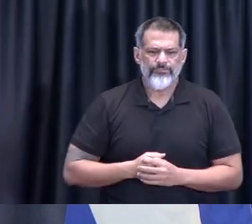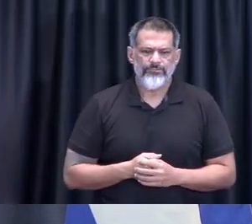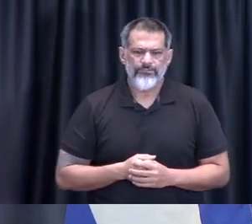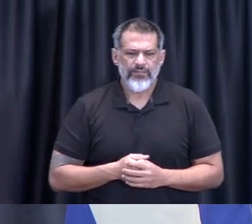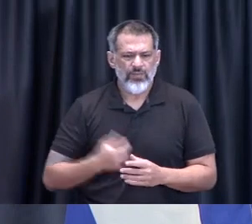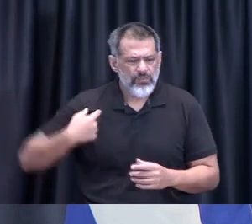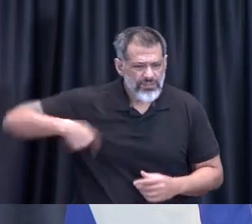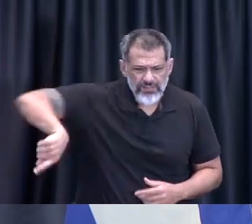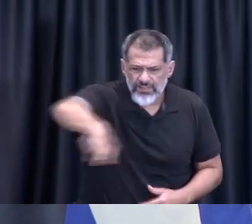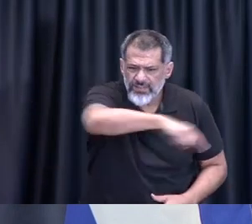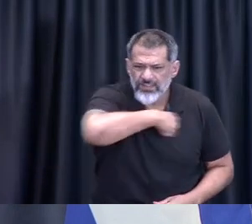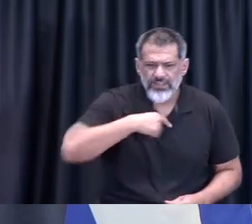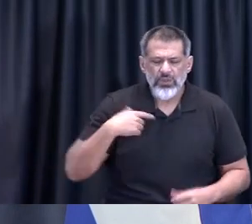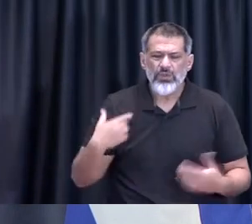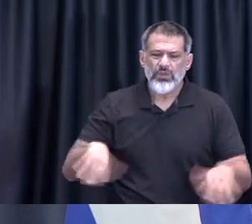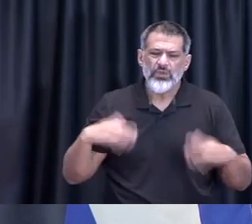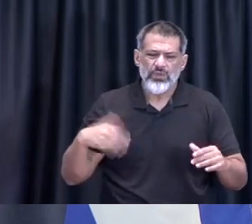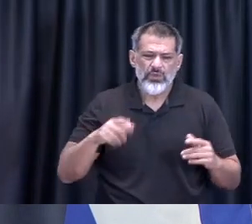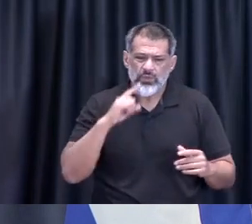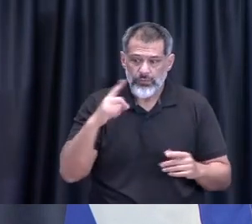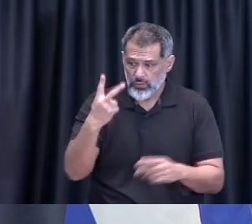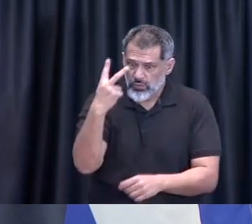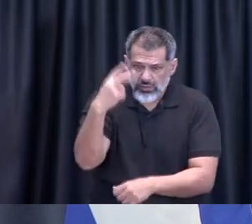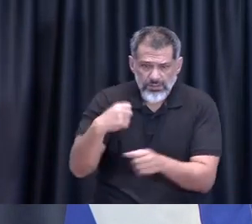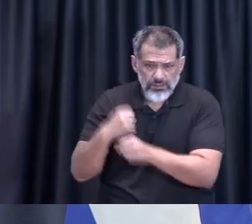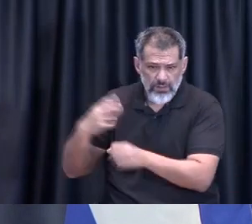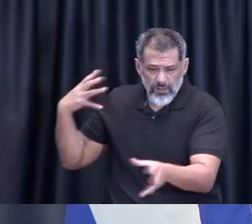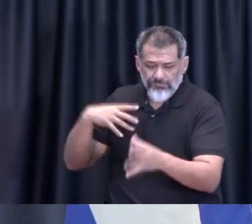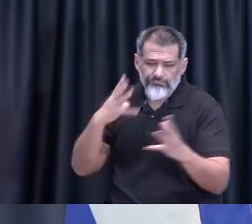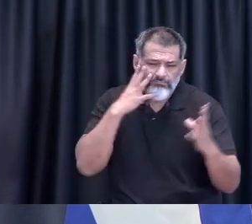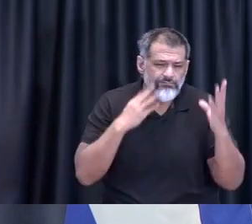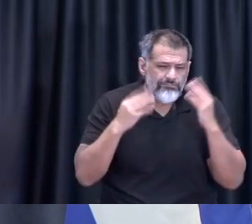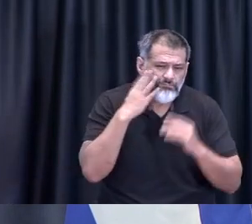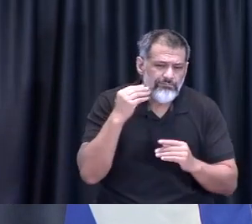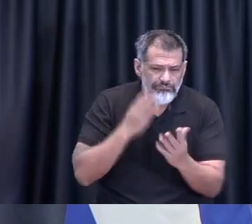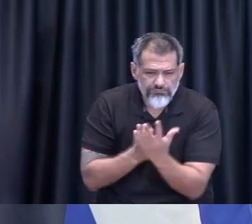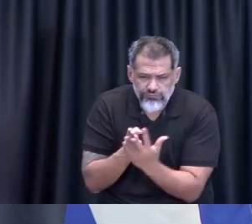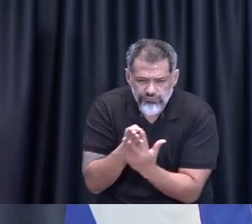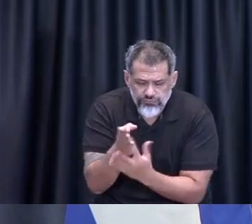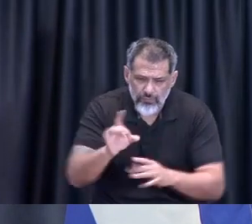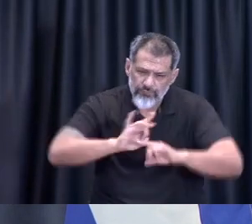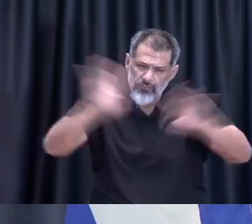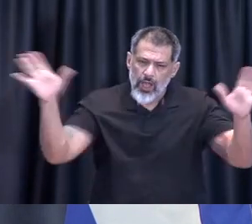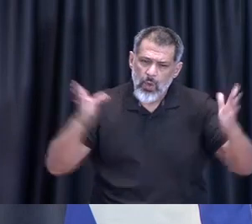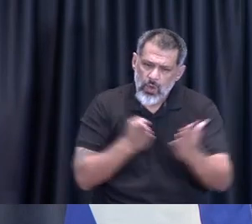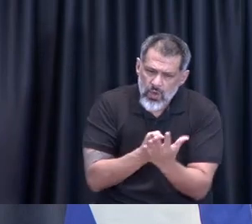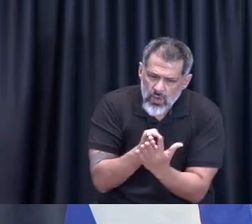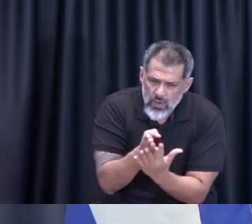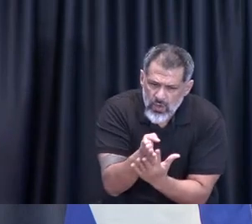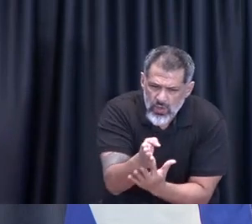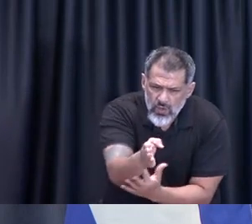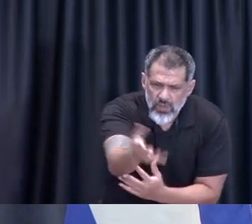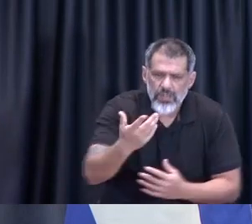much over the past two years. Let's reflect on all